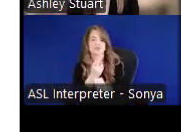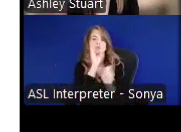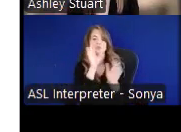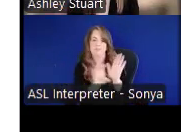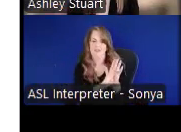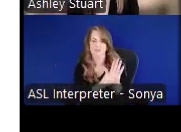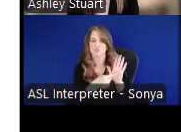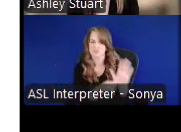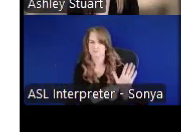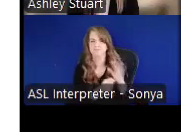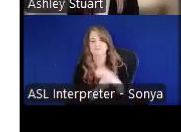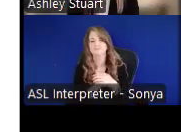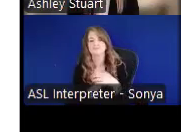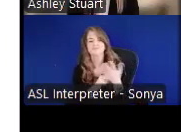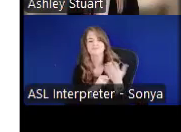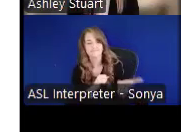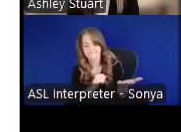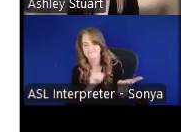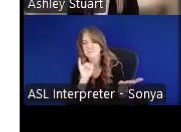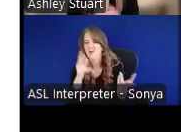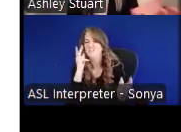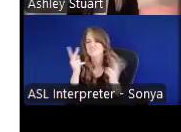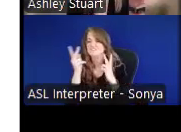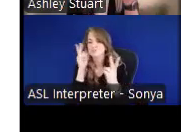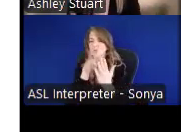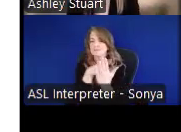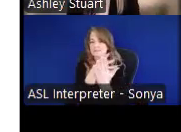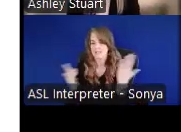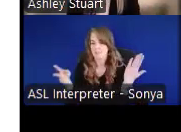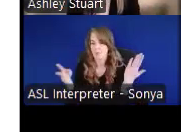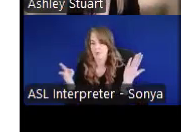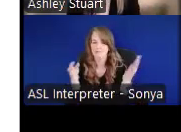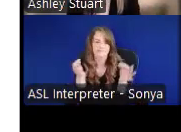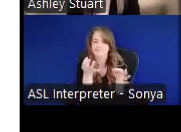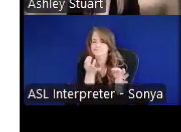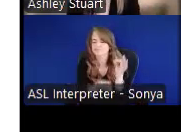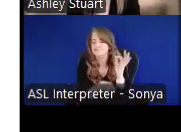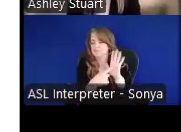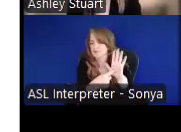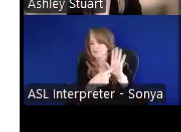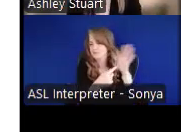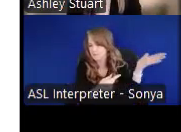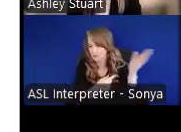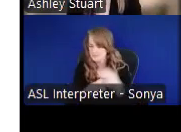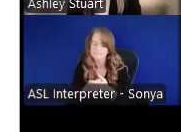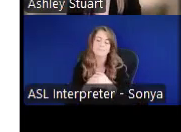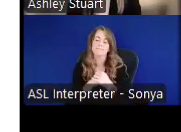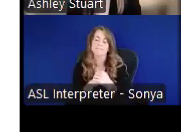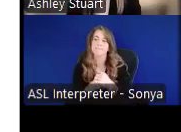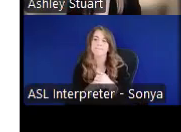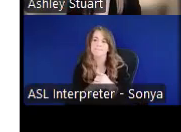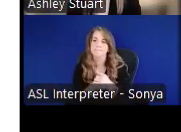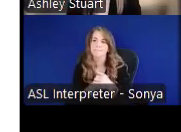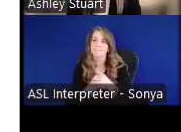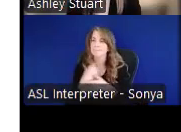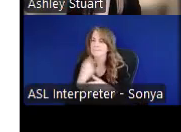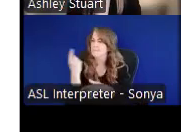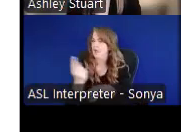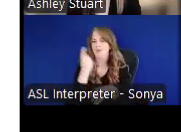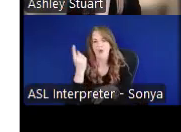like using utilizing visual schedules. Here are some simple examples here. I always like to teach caregivers about making